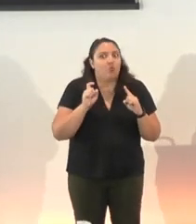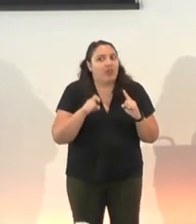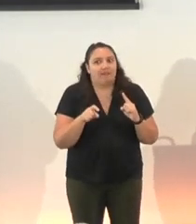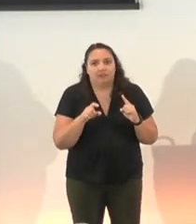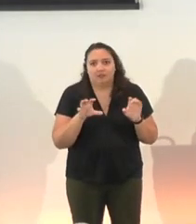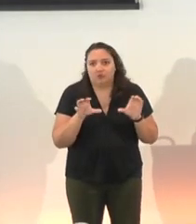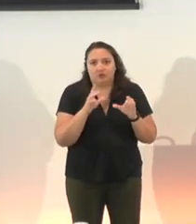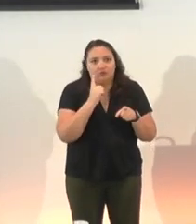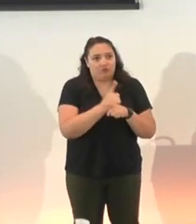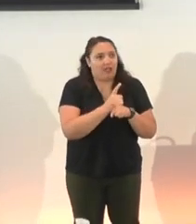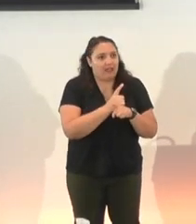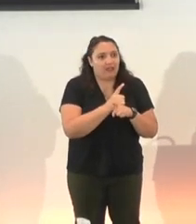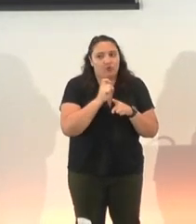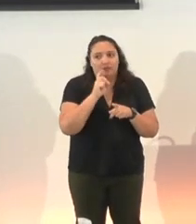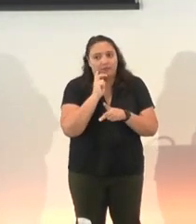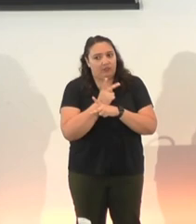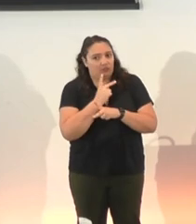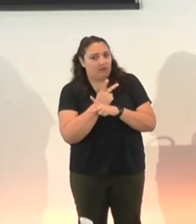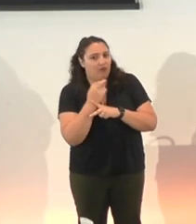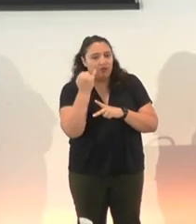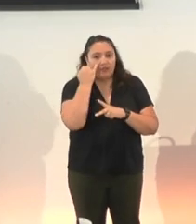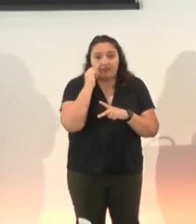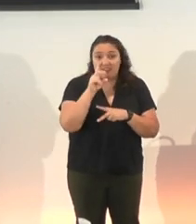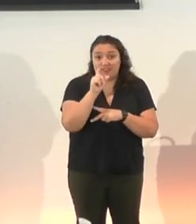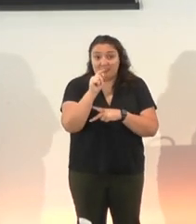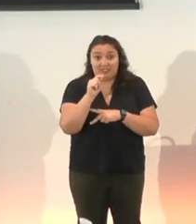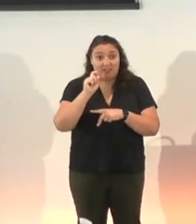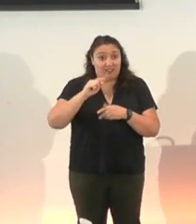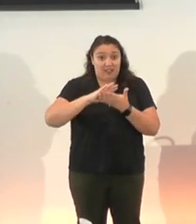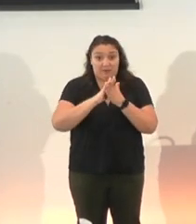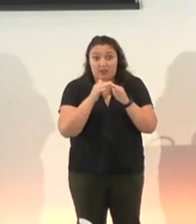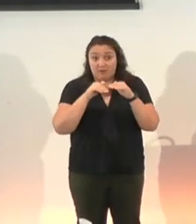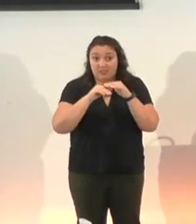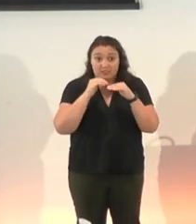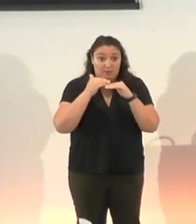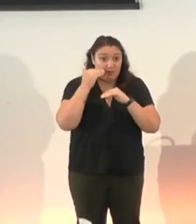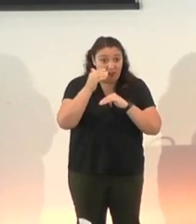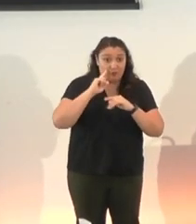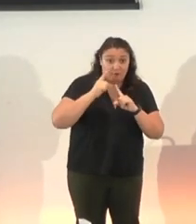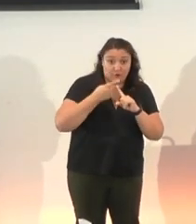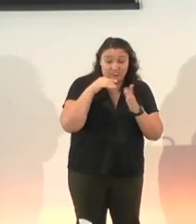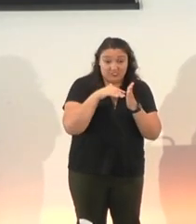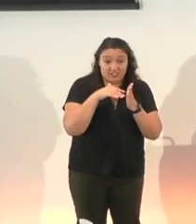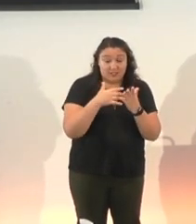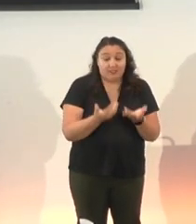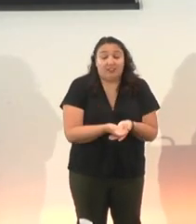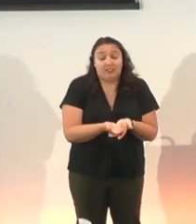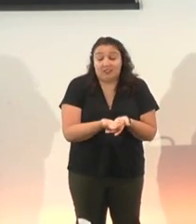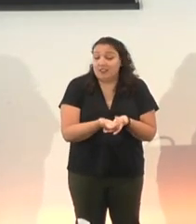because if we can not make the data accessible beyond the first study, that's a huge part of